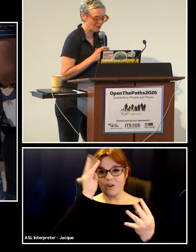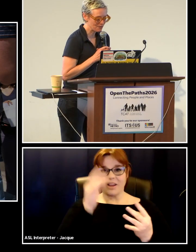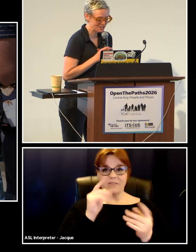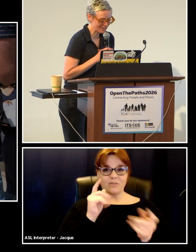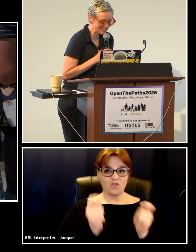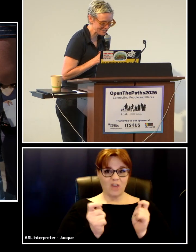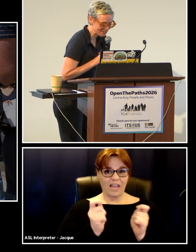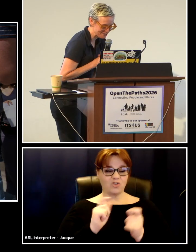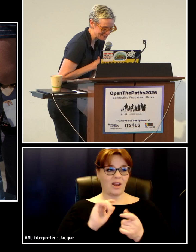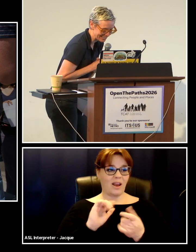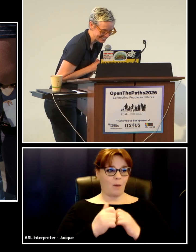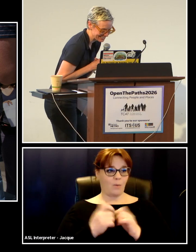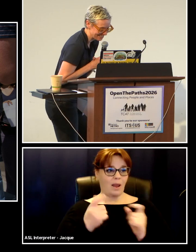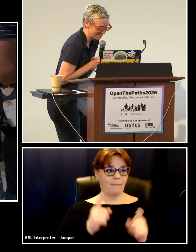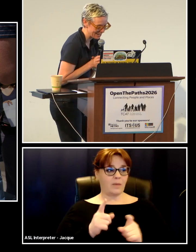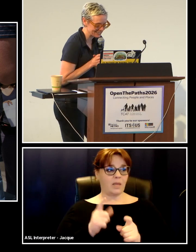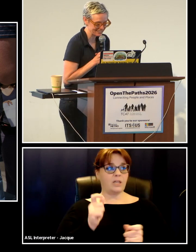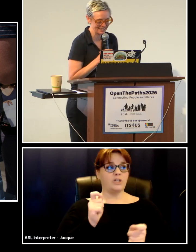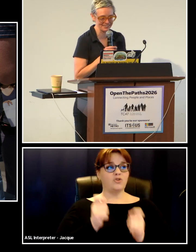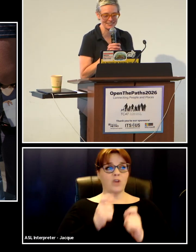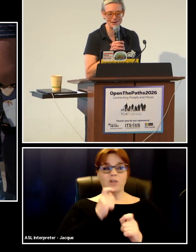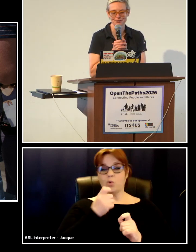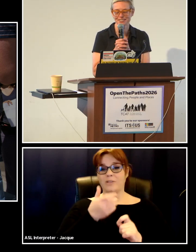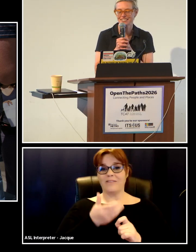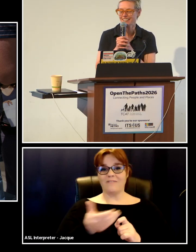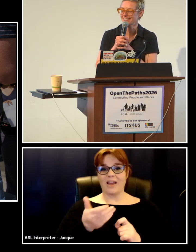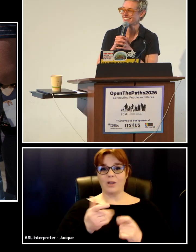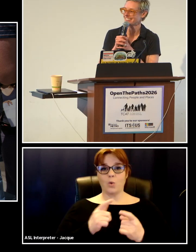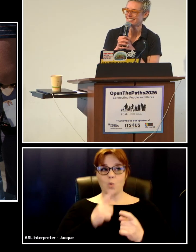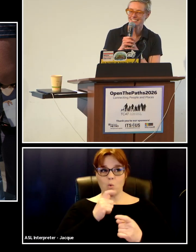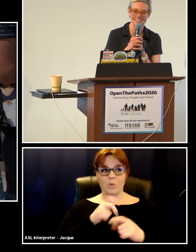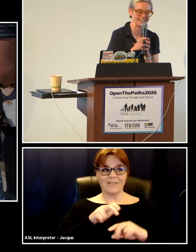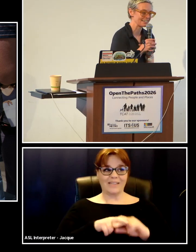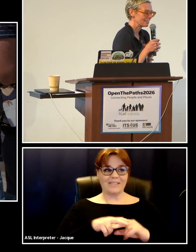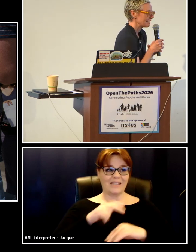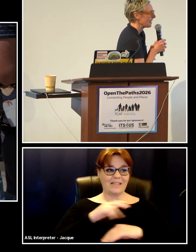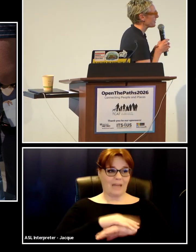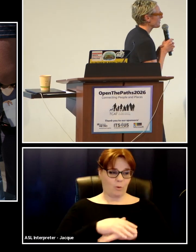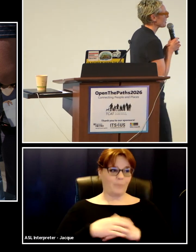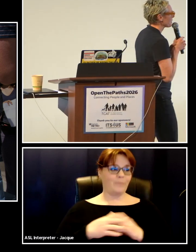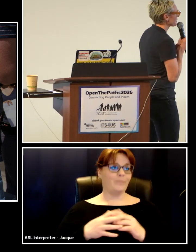um change who gets invited to sit at the table is the text on this next slide. And this is a picture